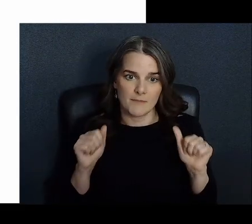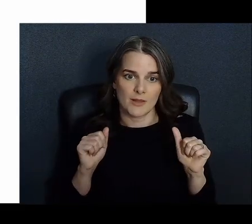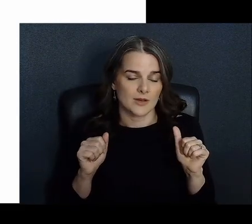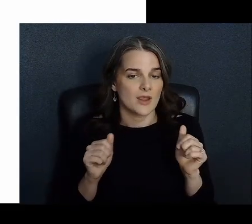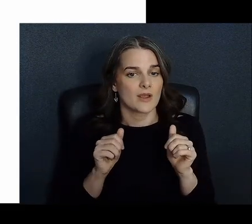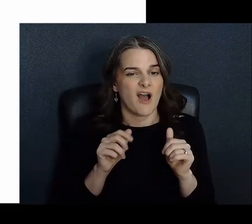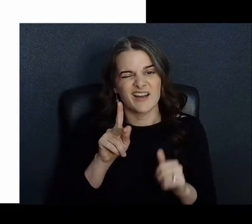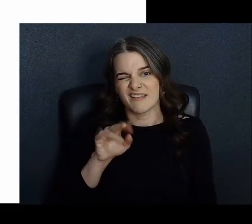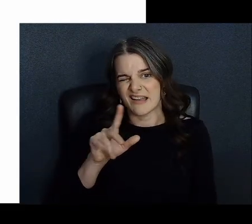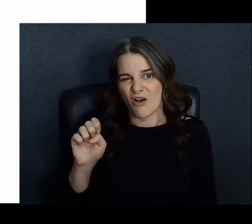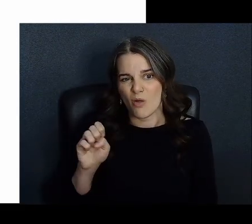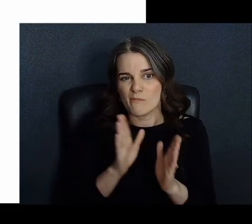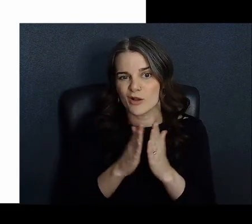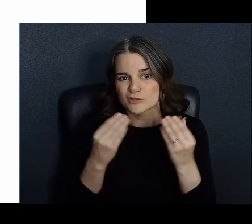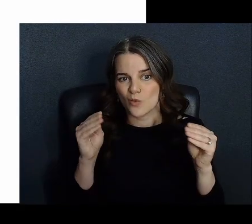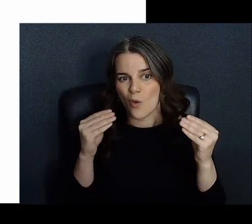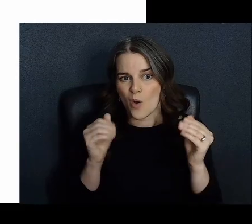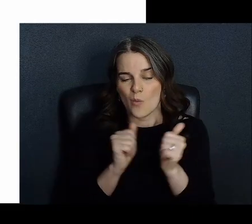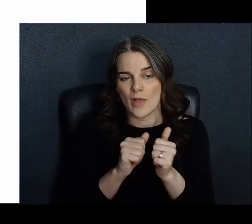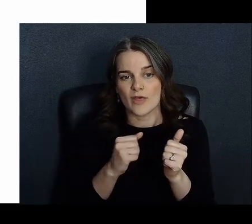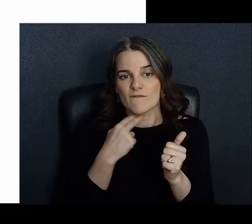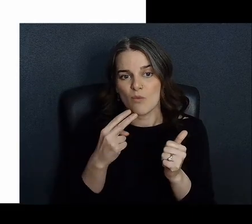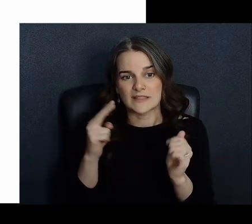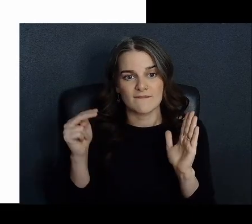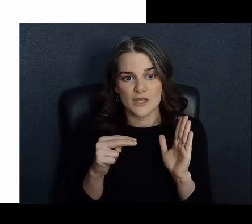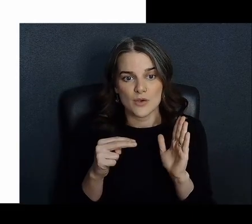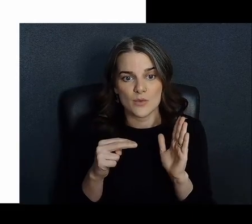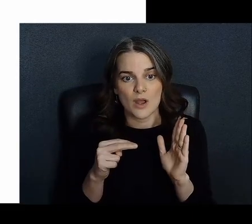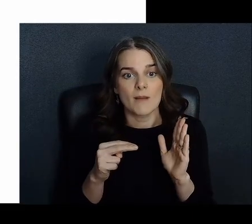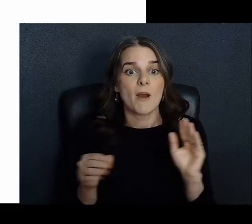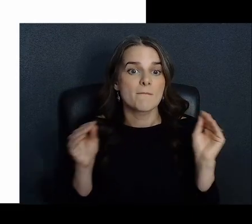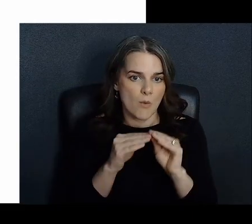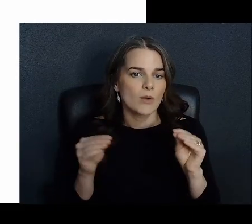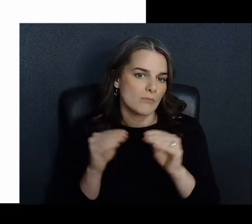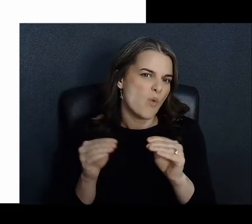but more and more are available. So that it's something to take--